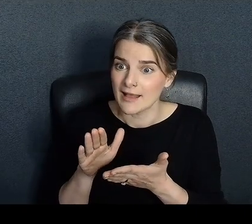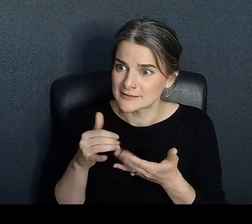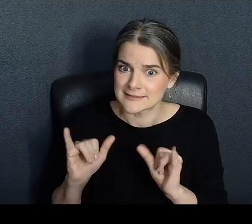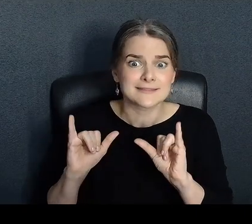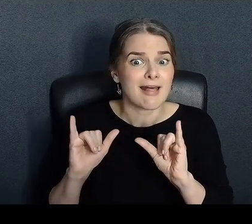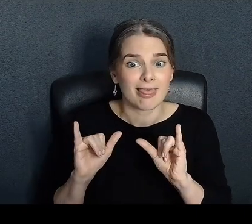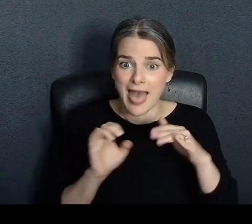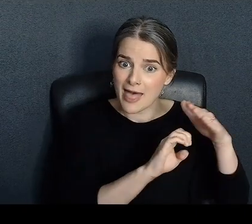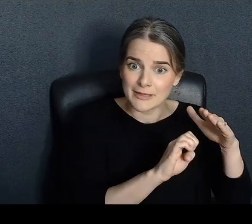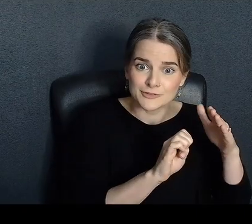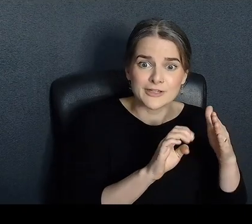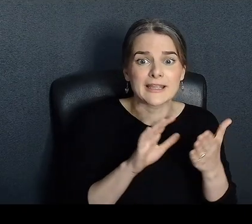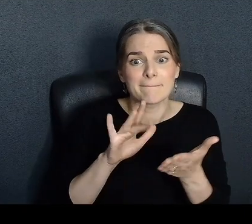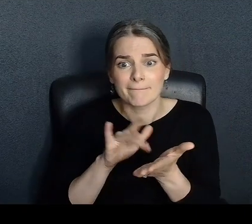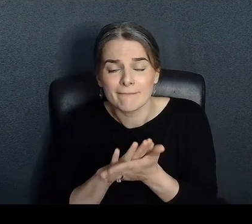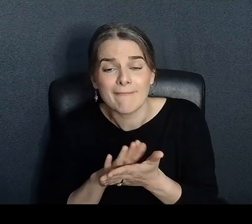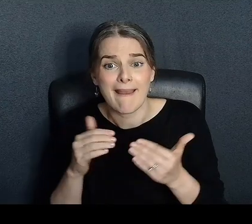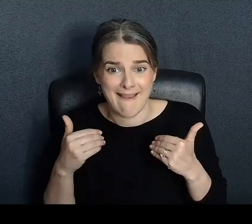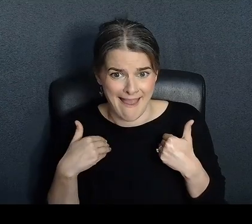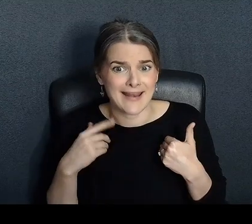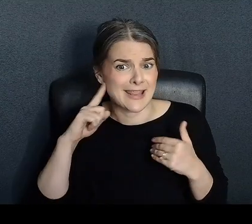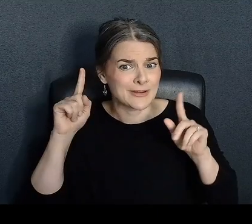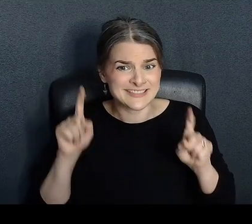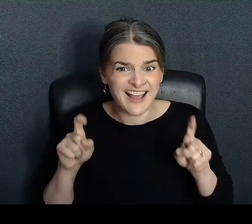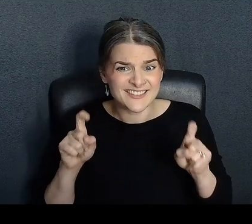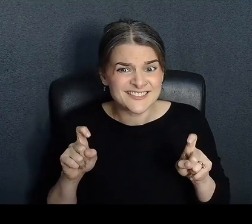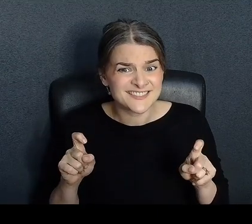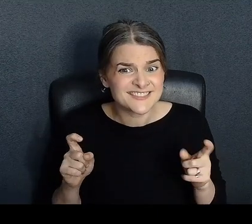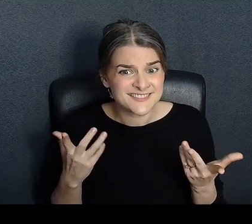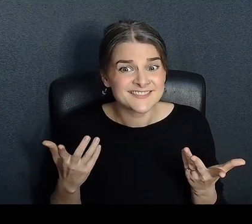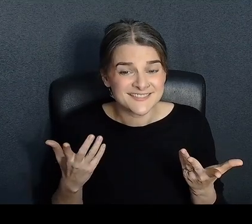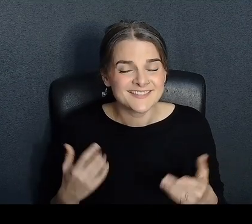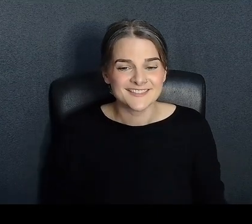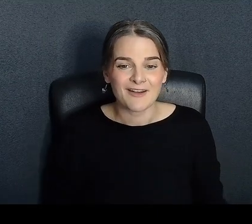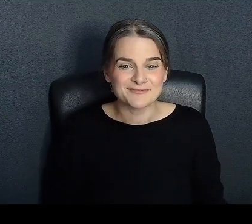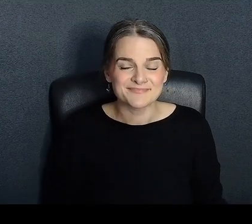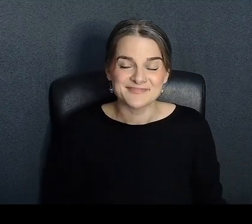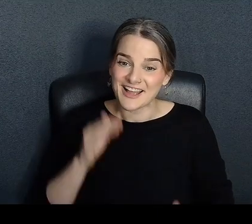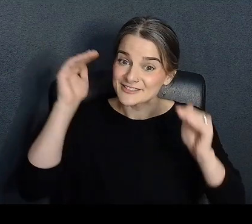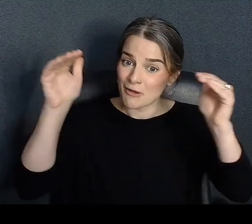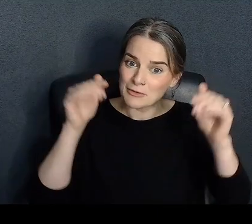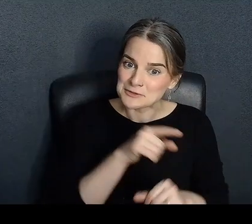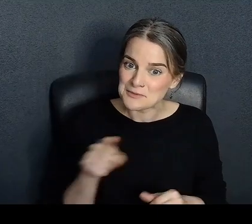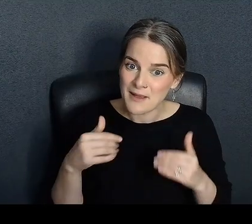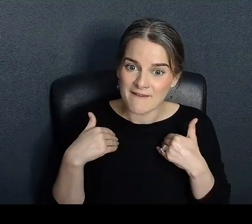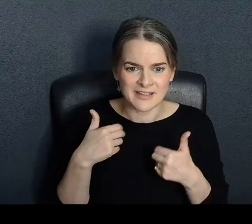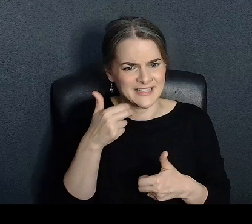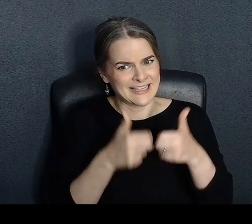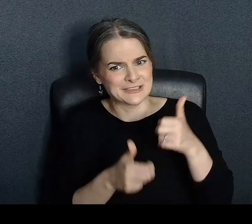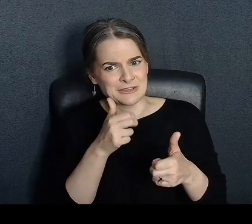And adults. So if you have an issue with hearing, you can hear people talk, you have